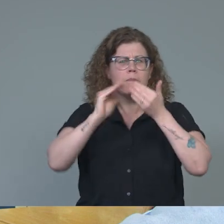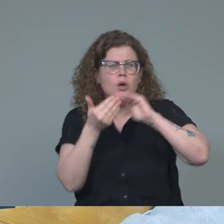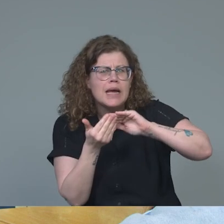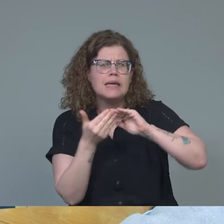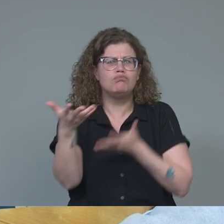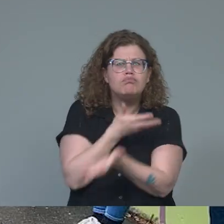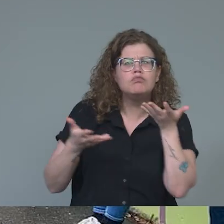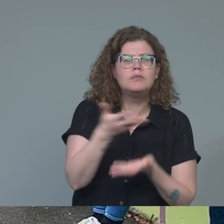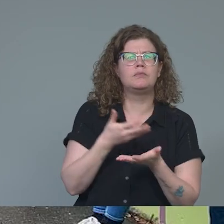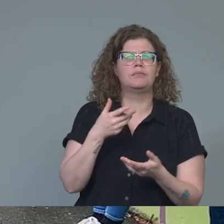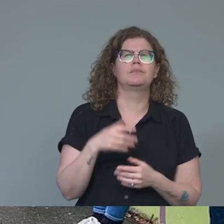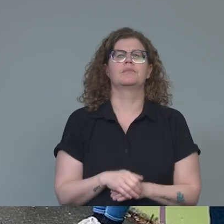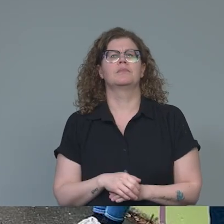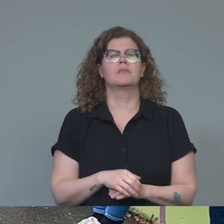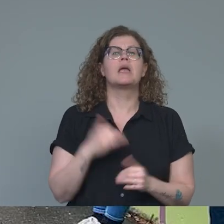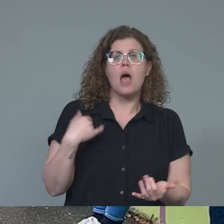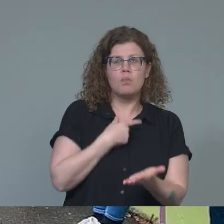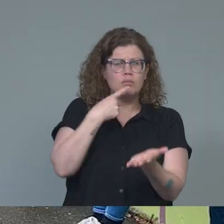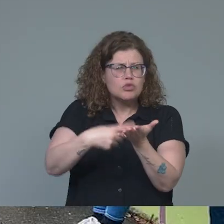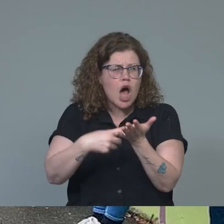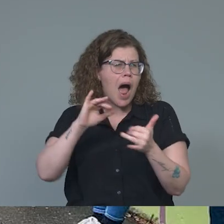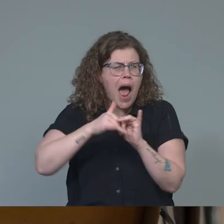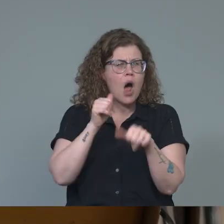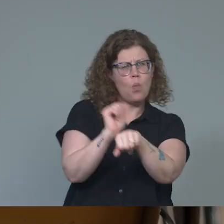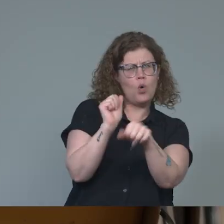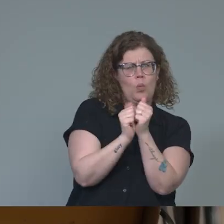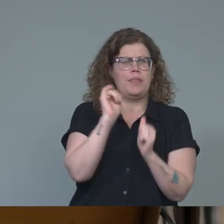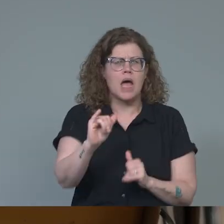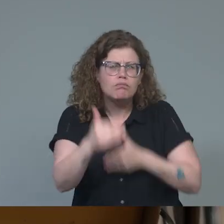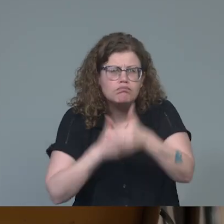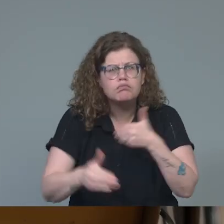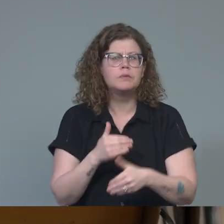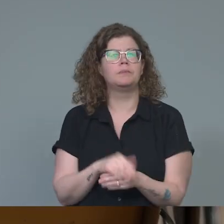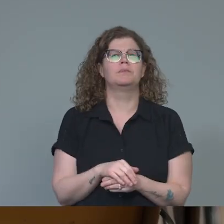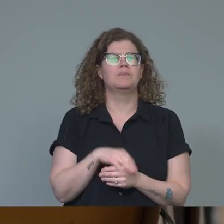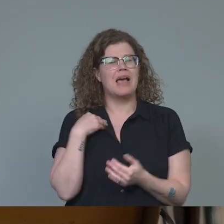a community in the public art process. We're going to talk about how to make engagement a part of the